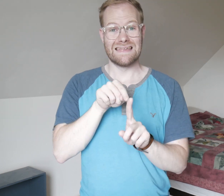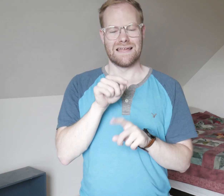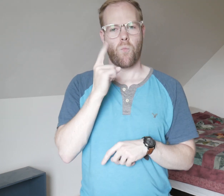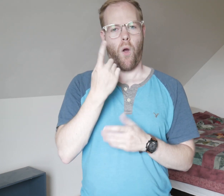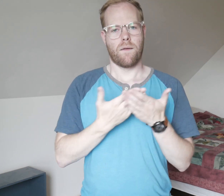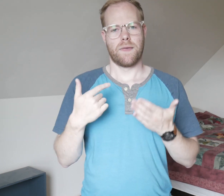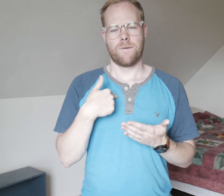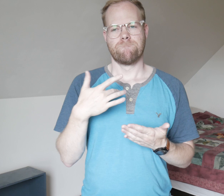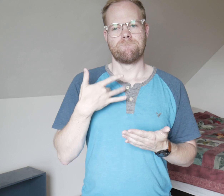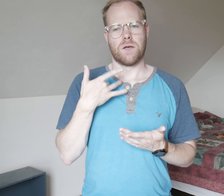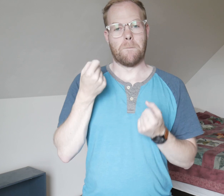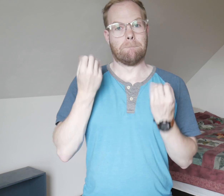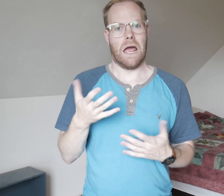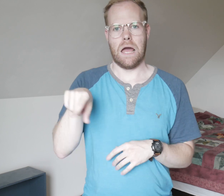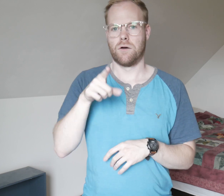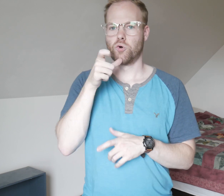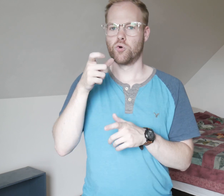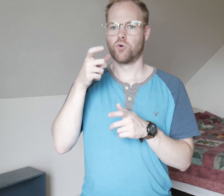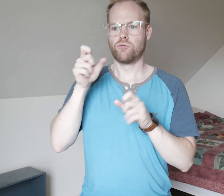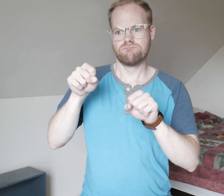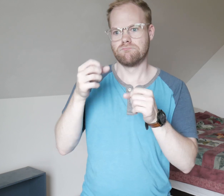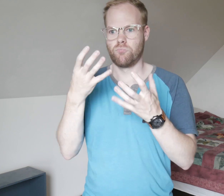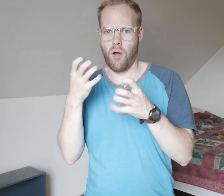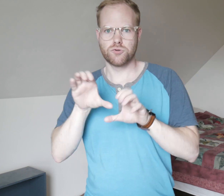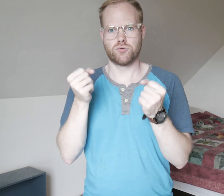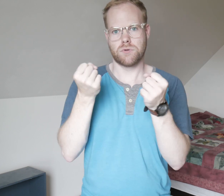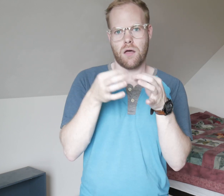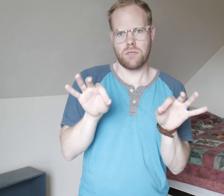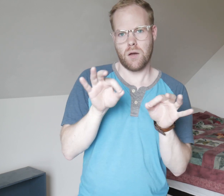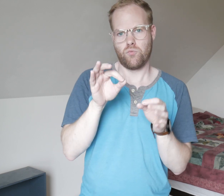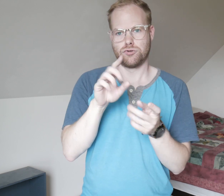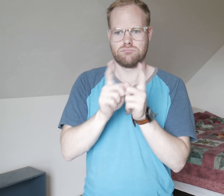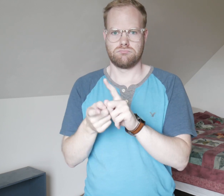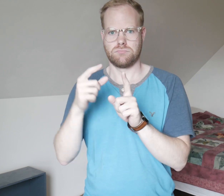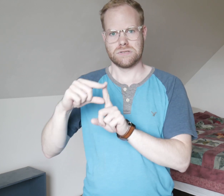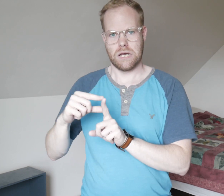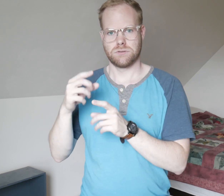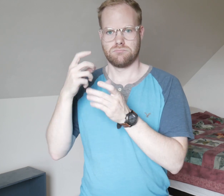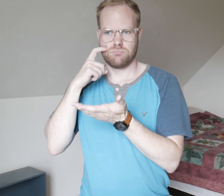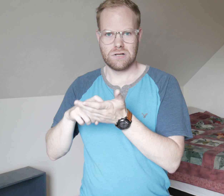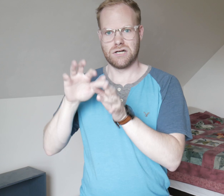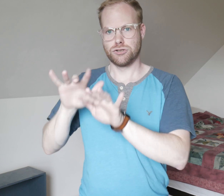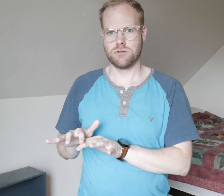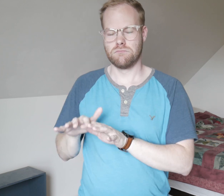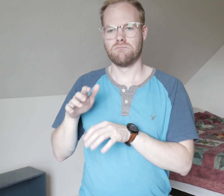That's one of the things that I feel like many of these people who want to do sign language to text recognition work